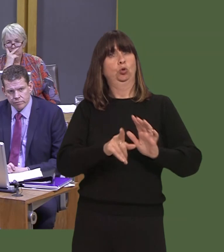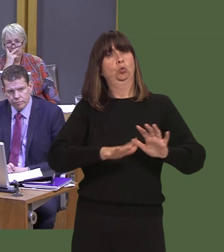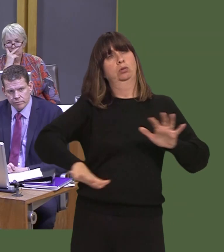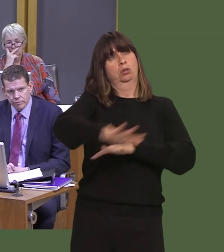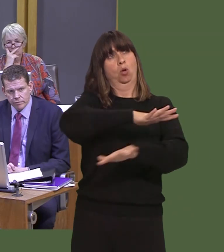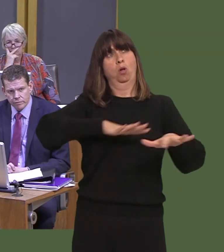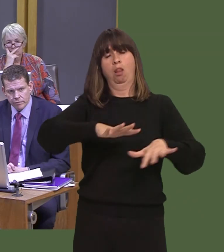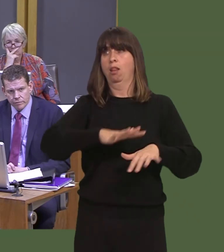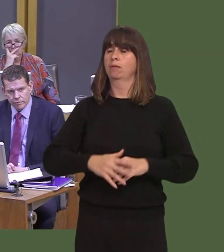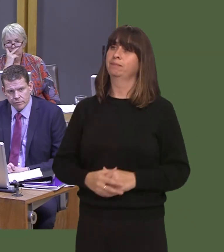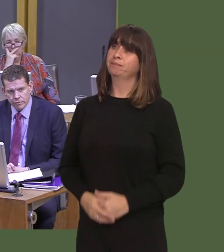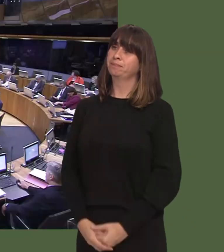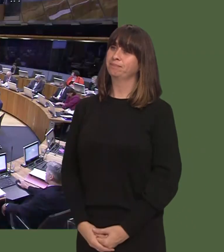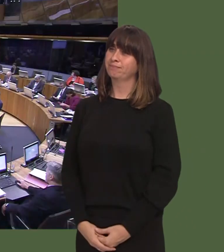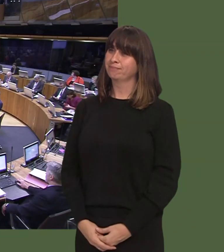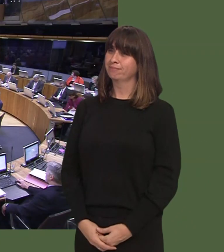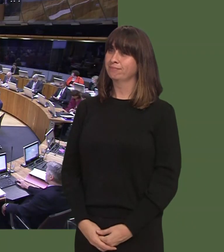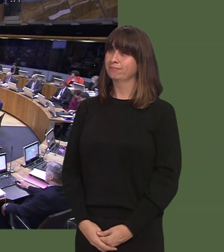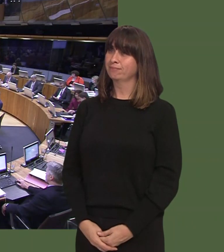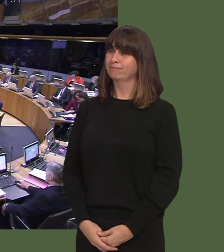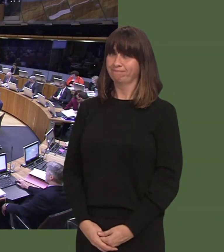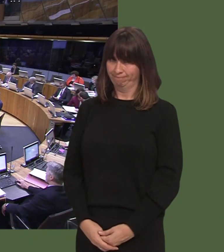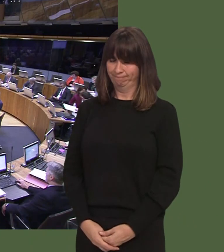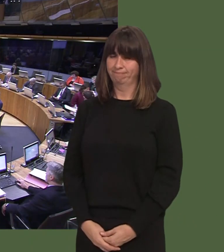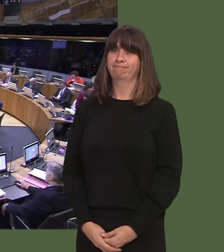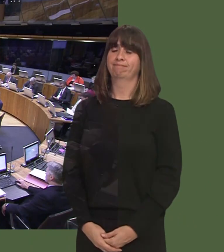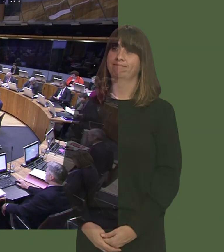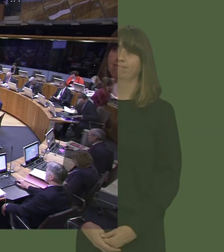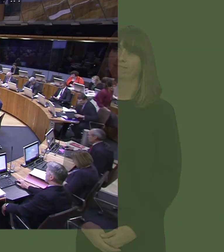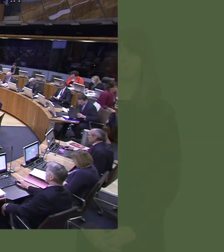Y Llywydd / The Llywydd: Thank you, First Minister.